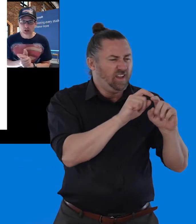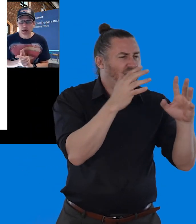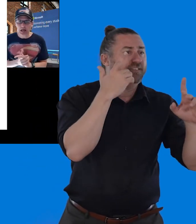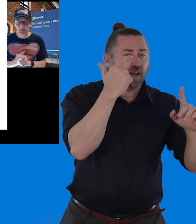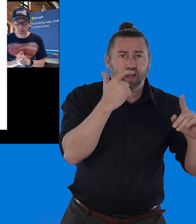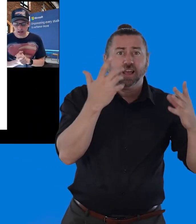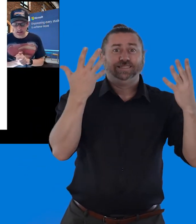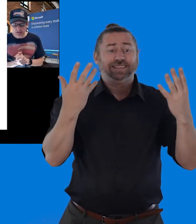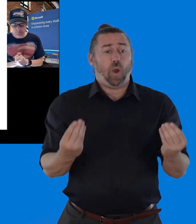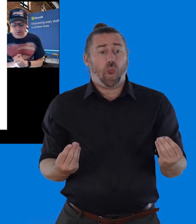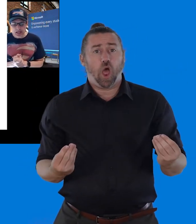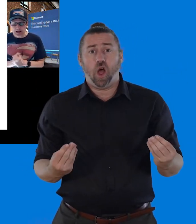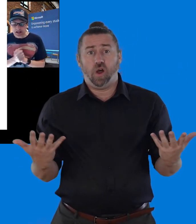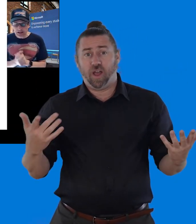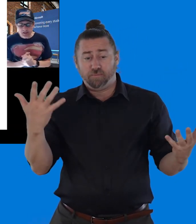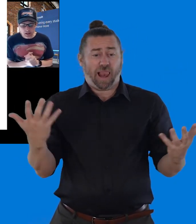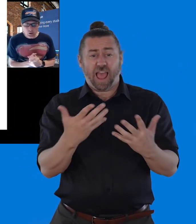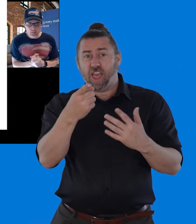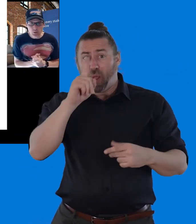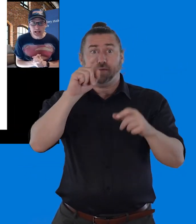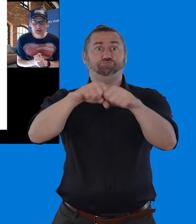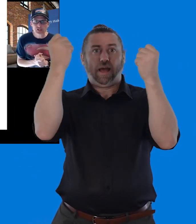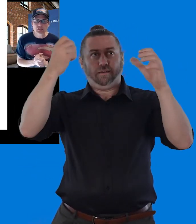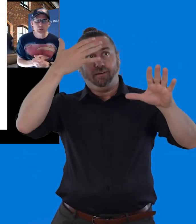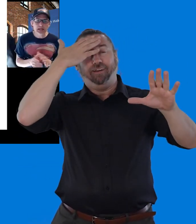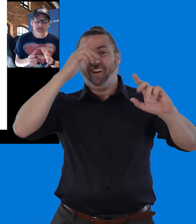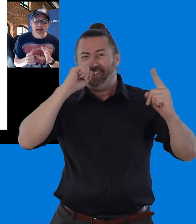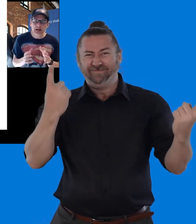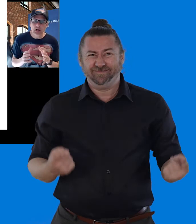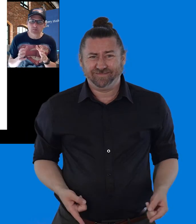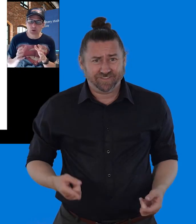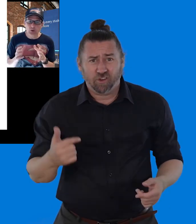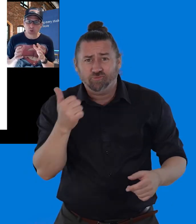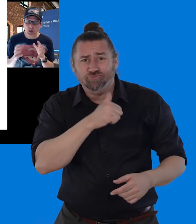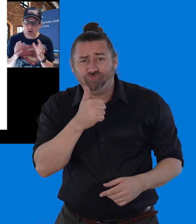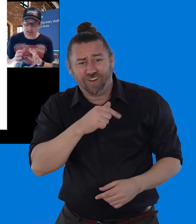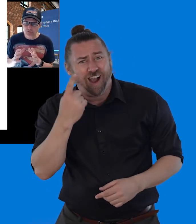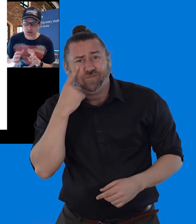You can't break it. Now, the other thing I wanna point out to you is that Immersive Reader